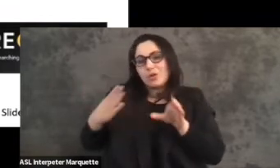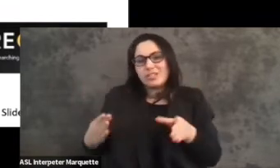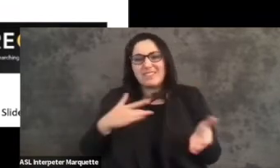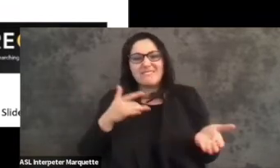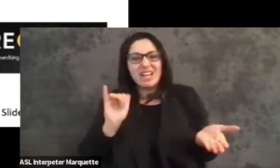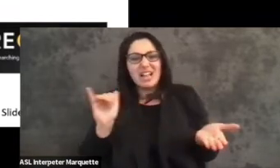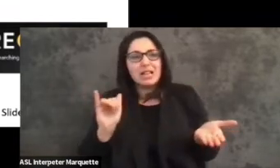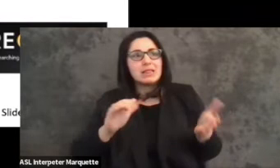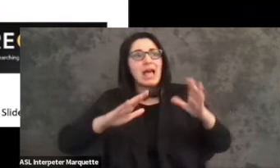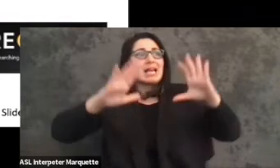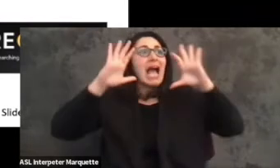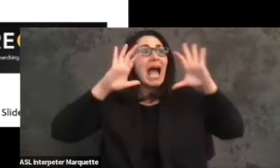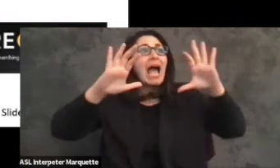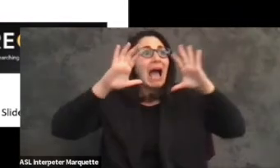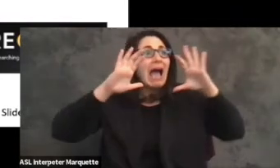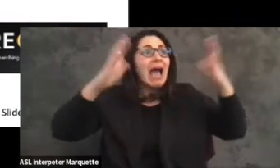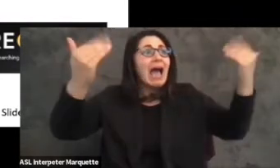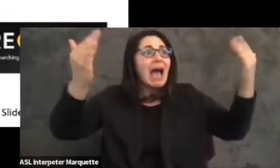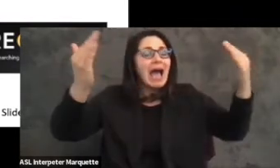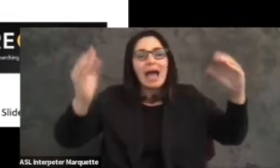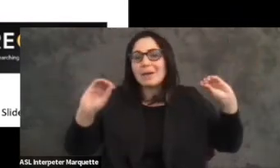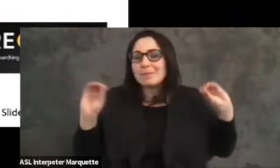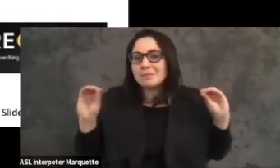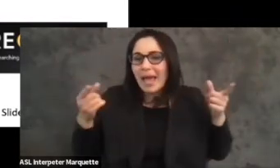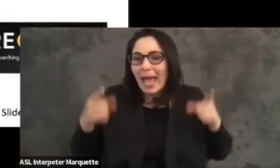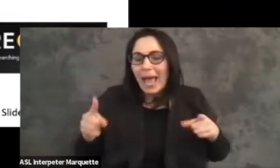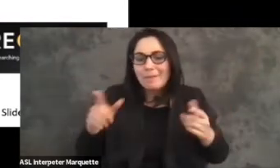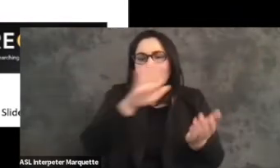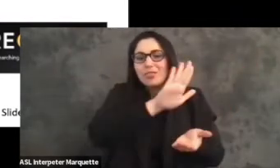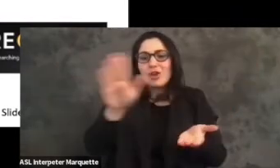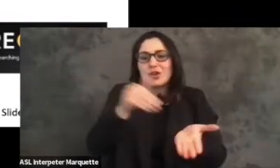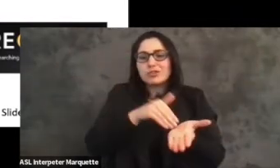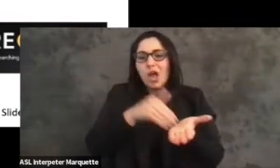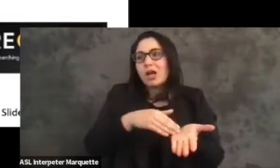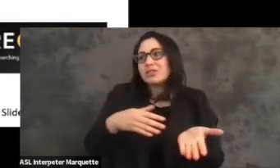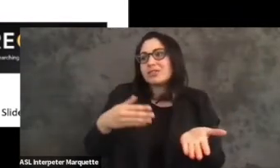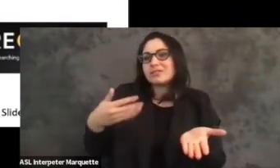you know, to this issue. As a researcher, I heard from lots of participants in my research